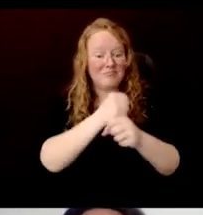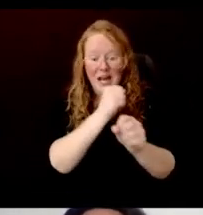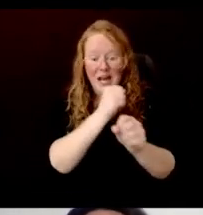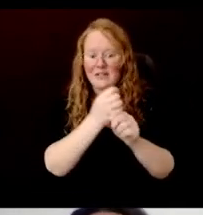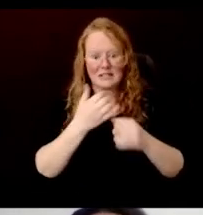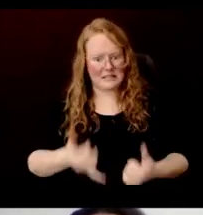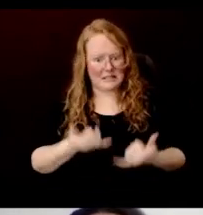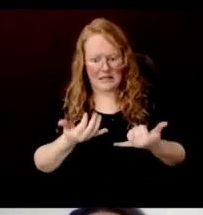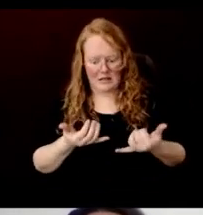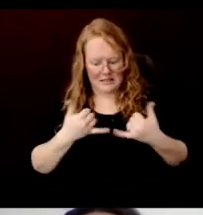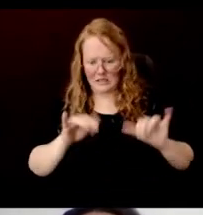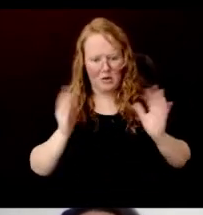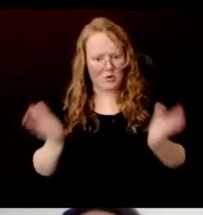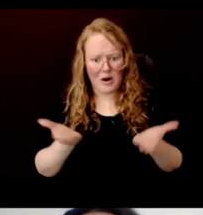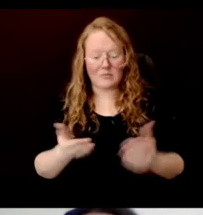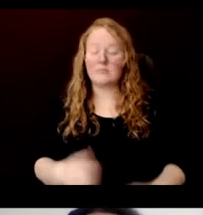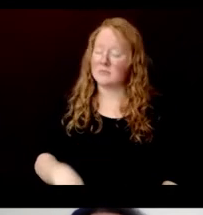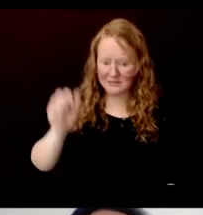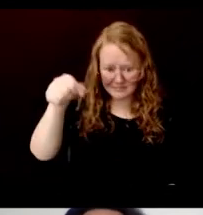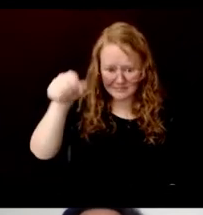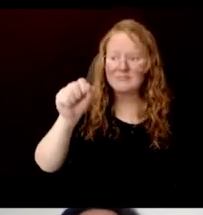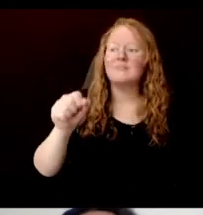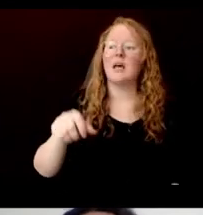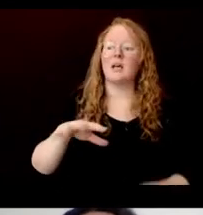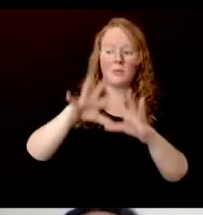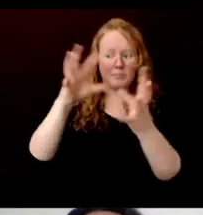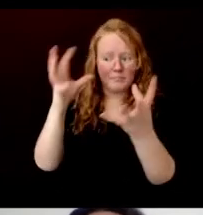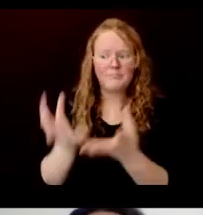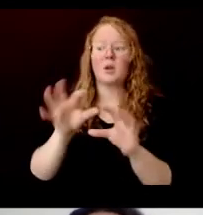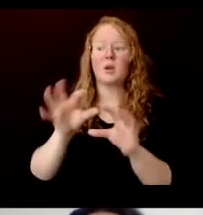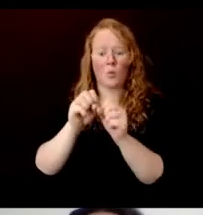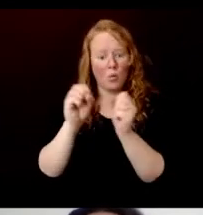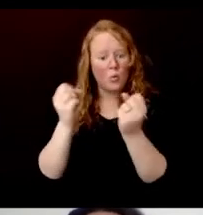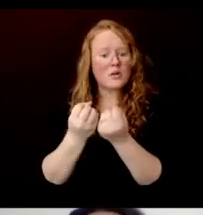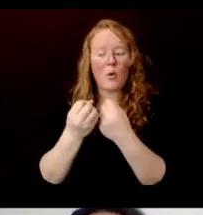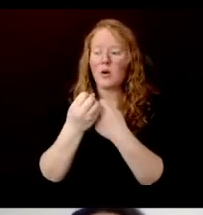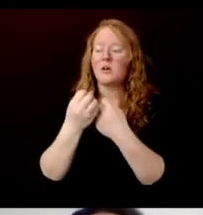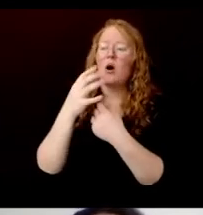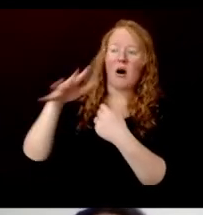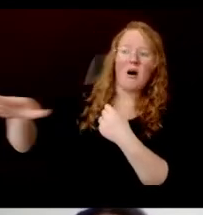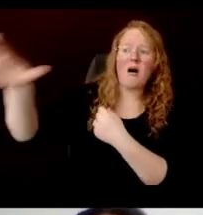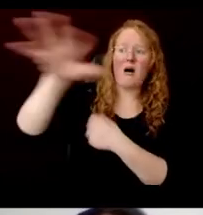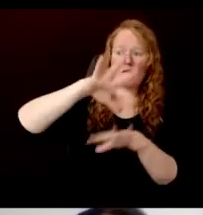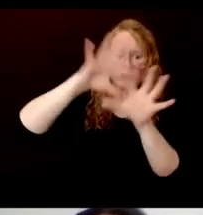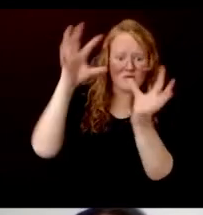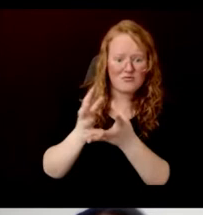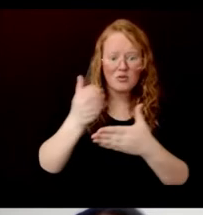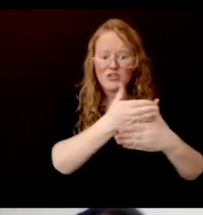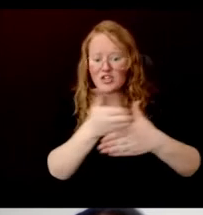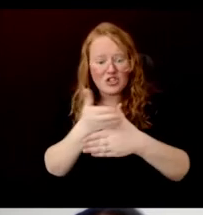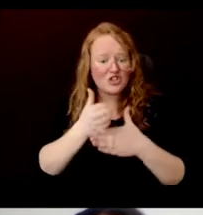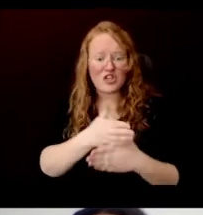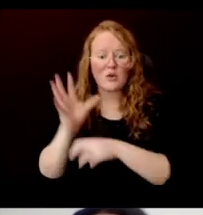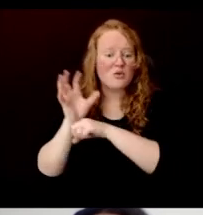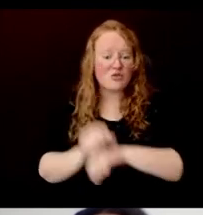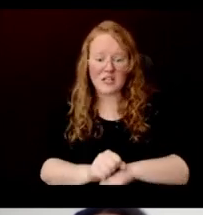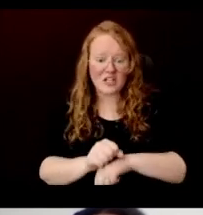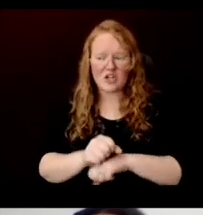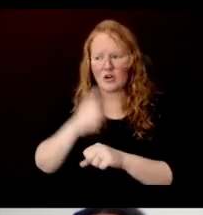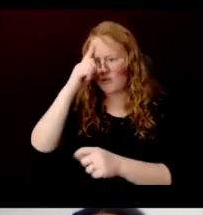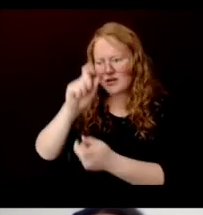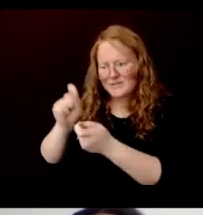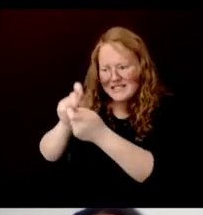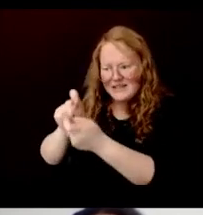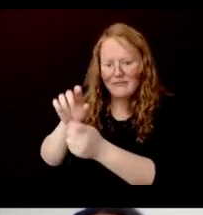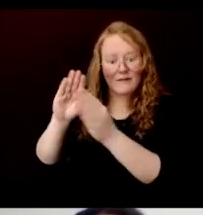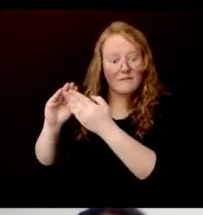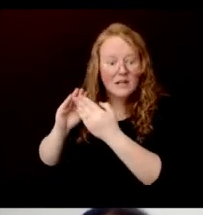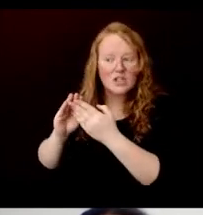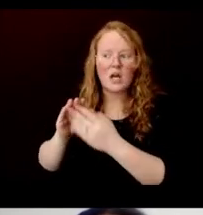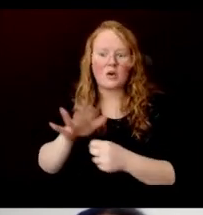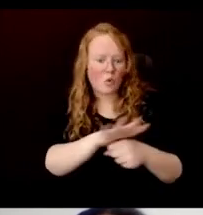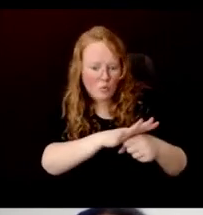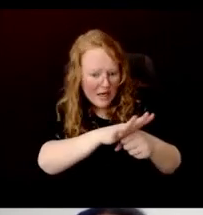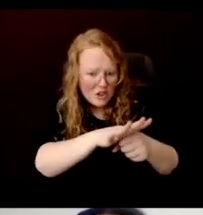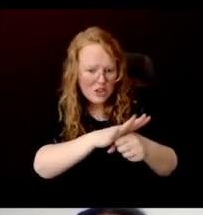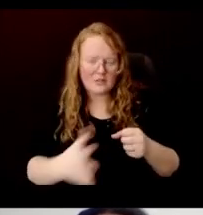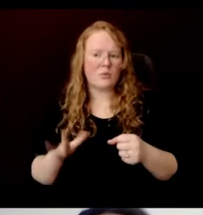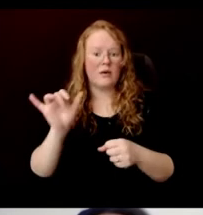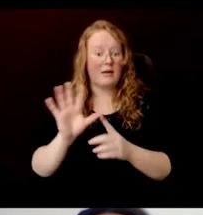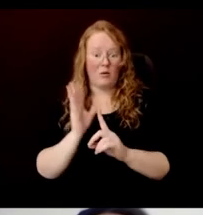There are many organizations around the world that help trying to make -- they share these traditions which are endemic to particular villages or countries where paper making is practiced.